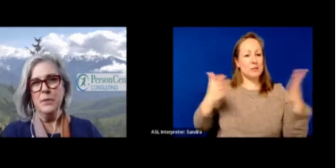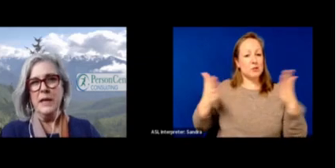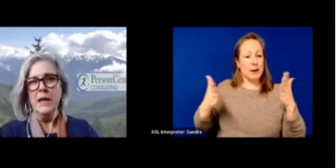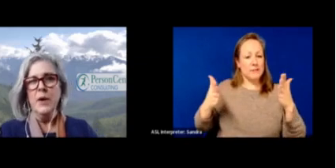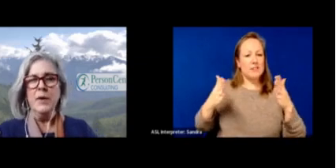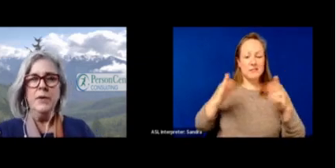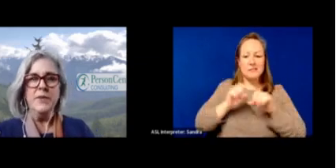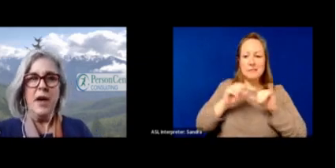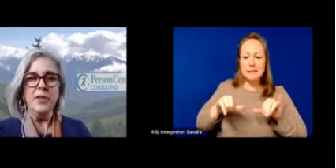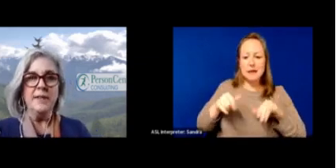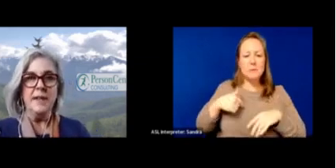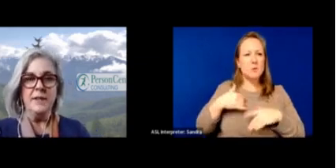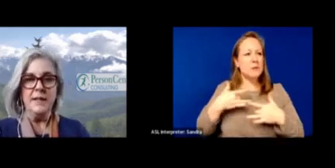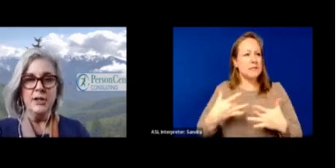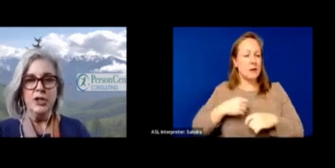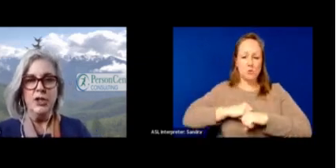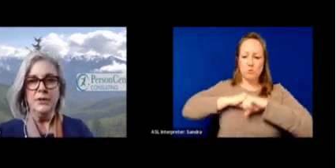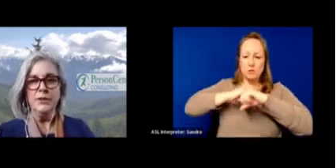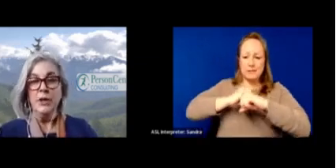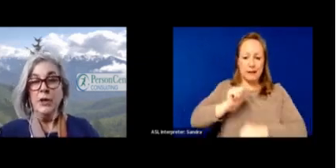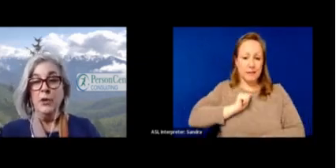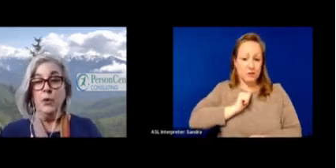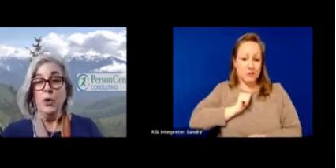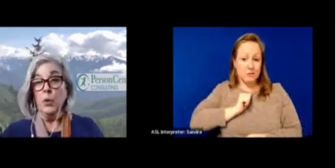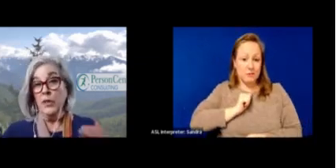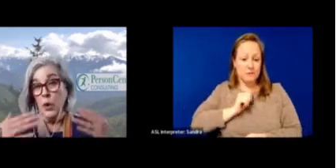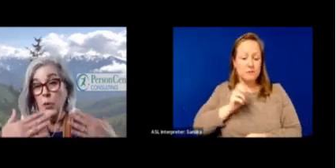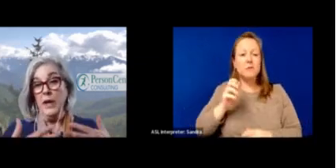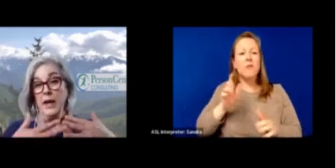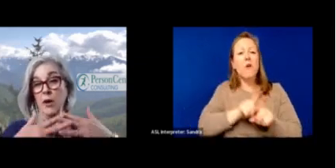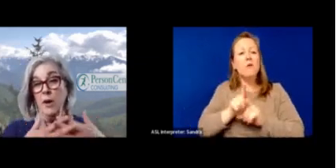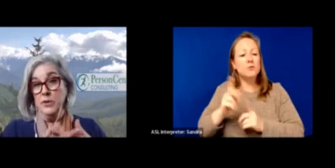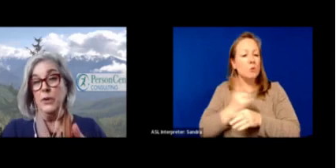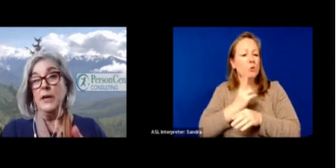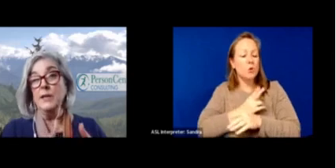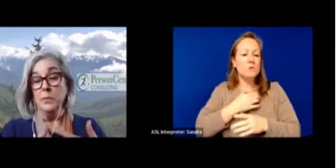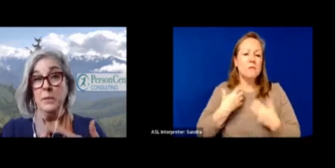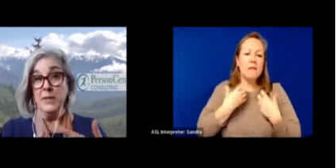with any I don't believe any kind of malice. But we believe that first and foremost above